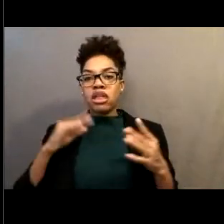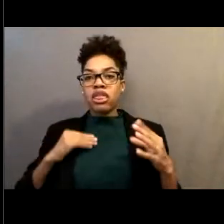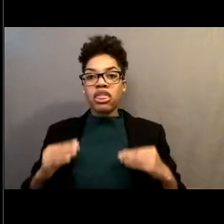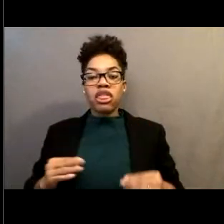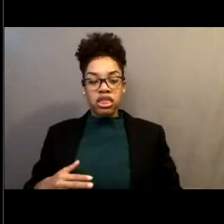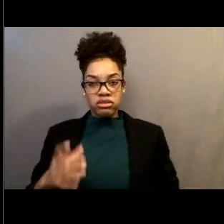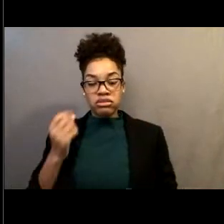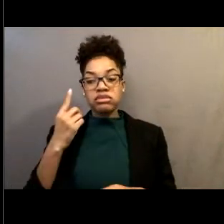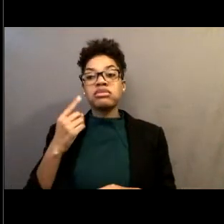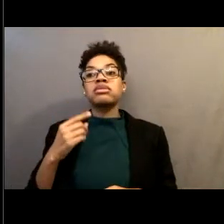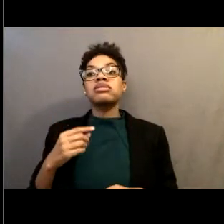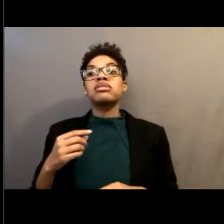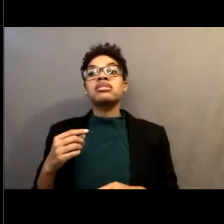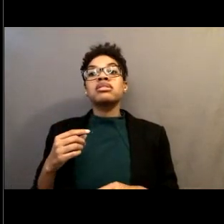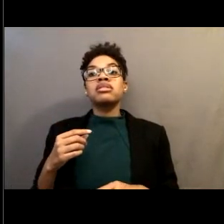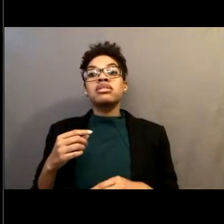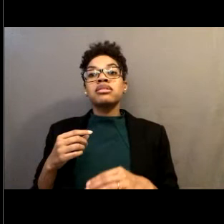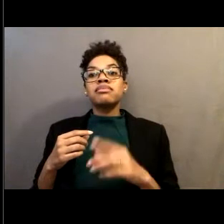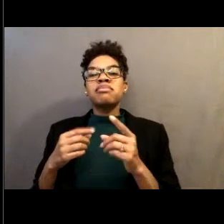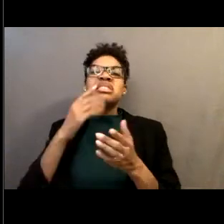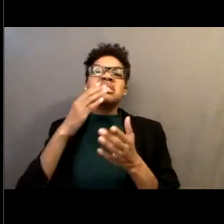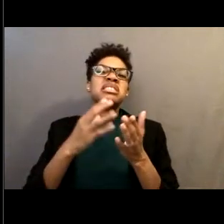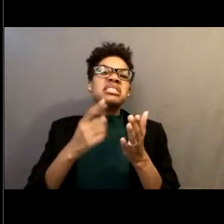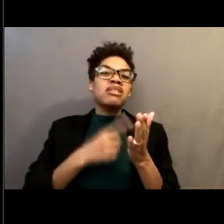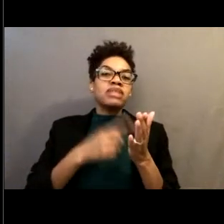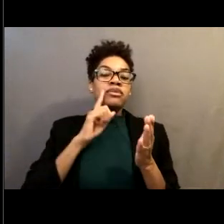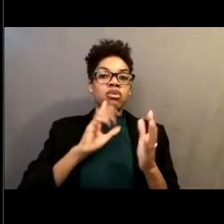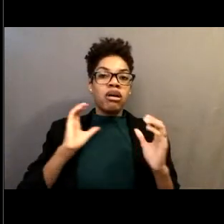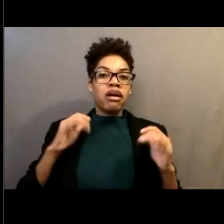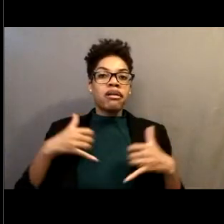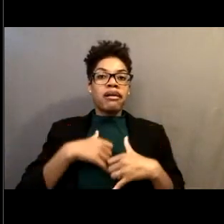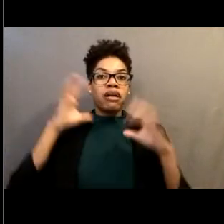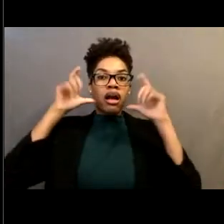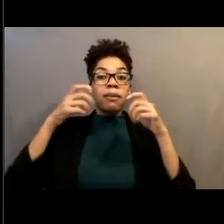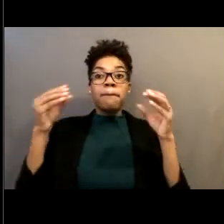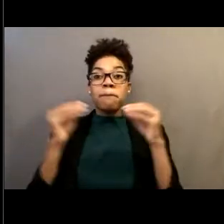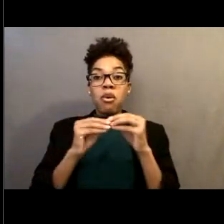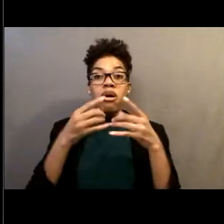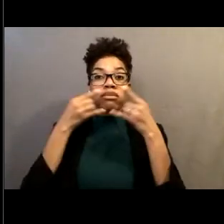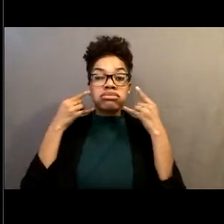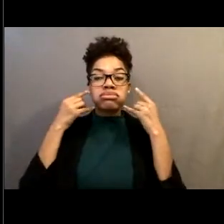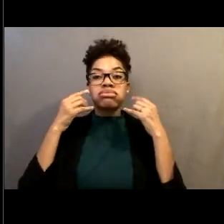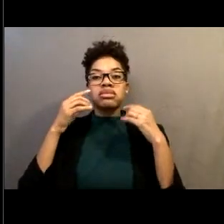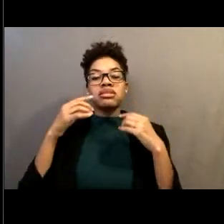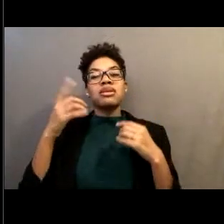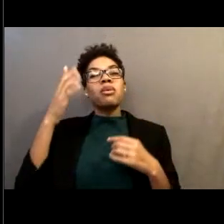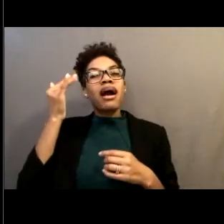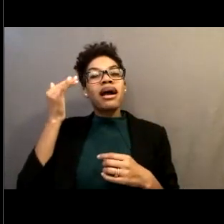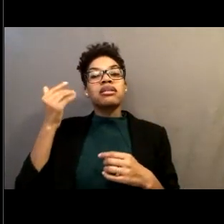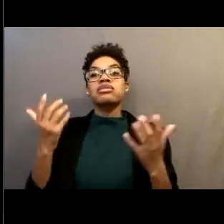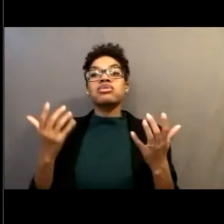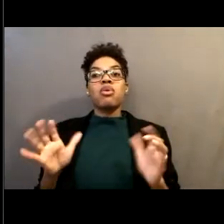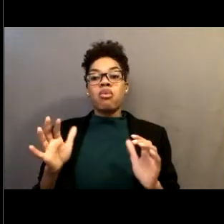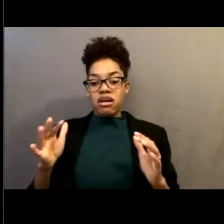you'll see even more covered up than others. But we have face coverings, we have hair covering. So you don't want any hair falling off or